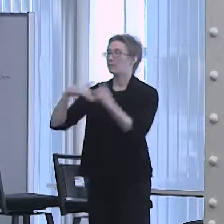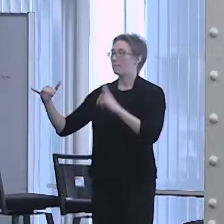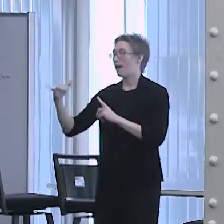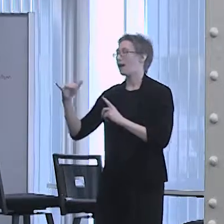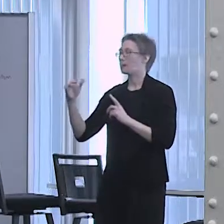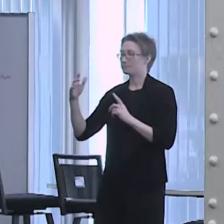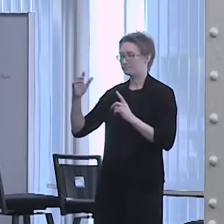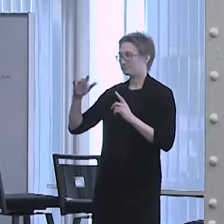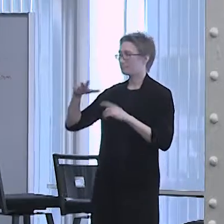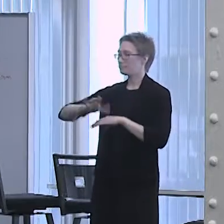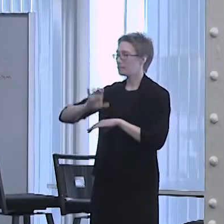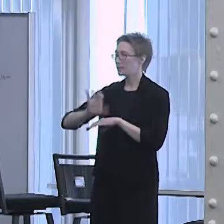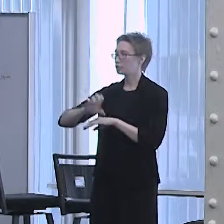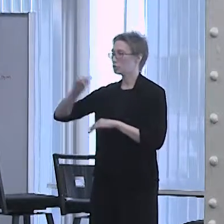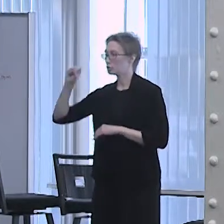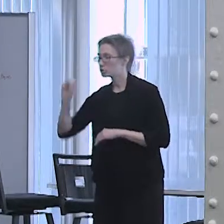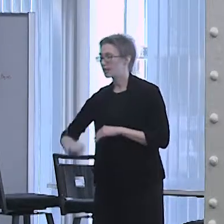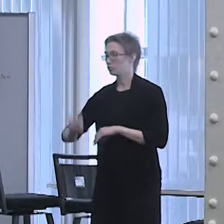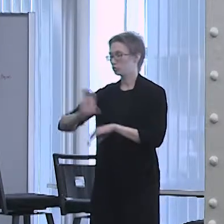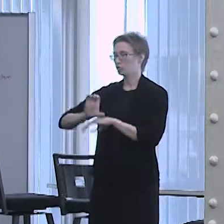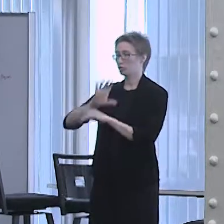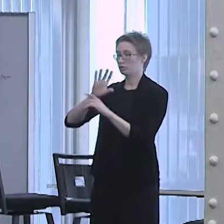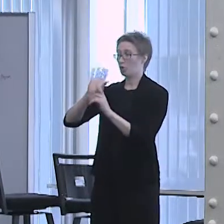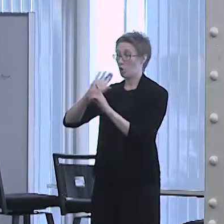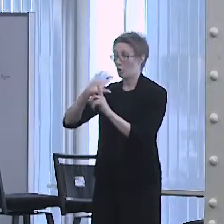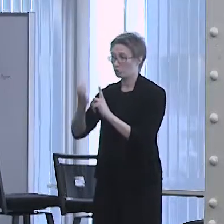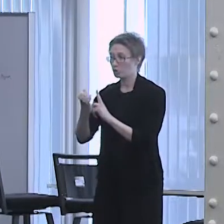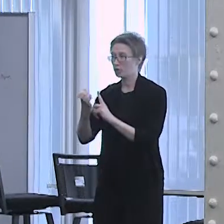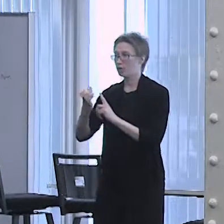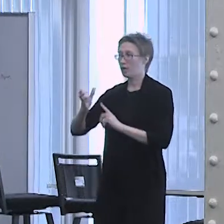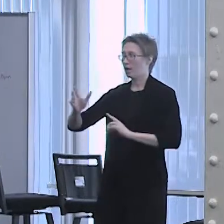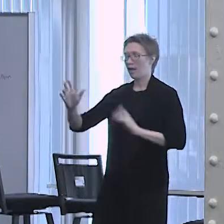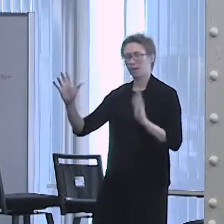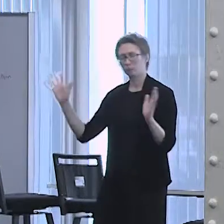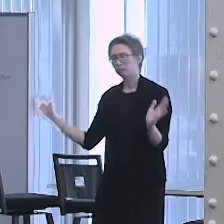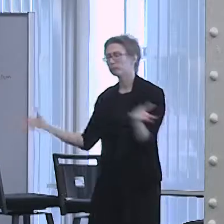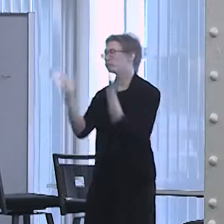That rewarded gender conformity. Probably also took longer because my maleness